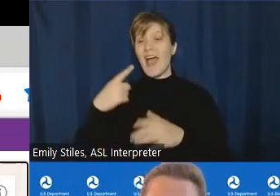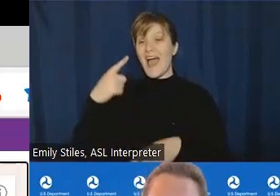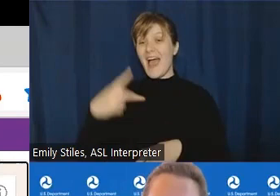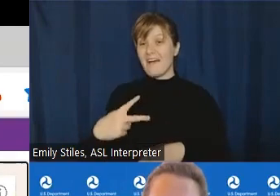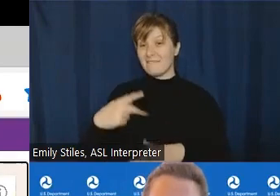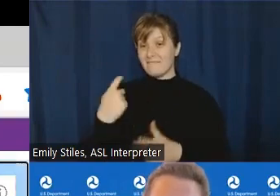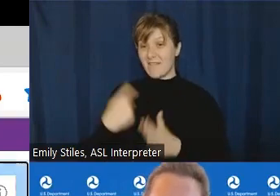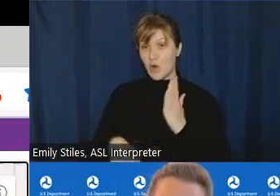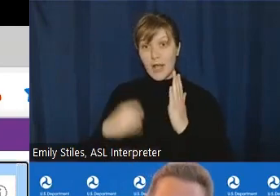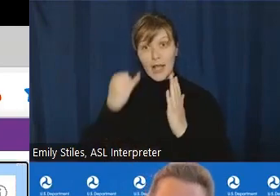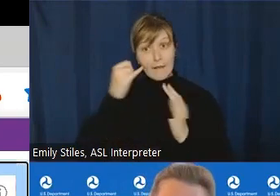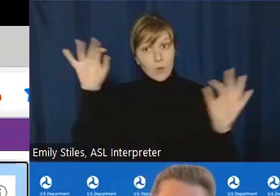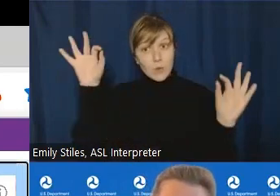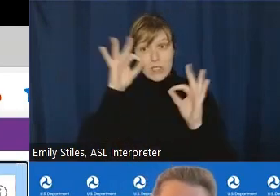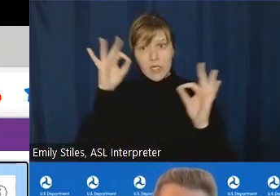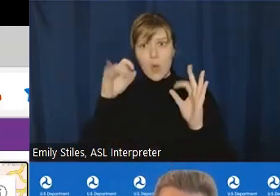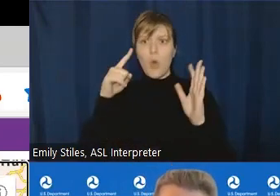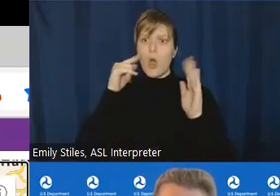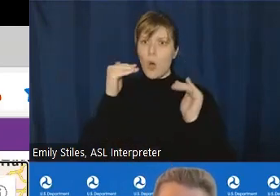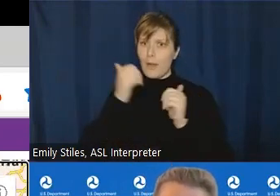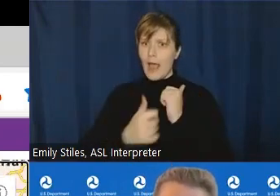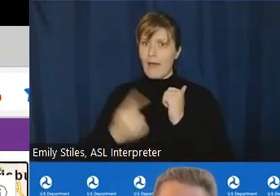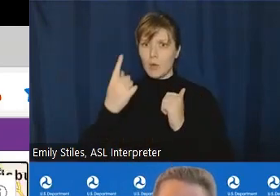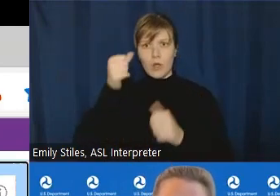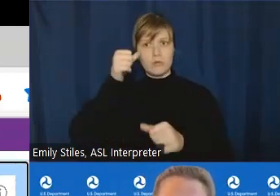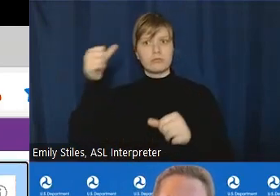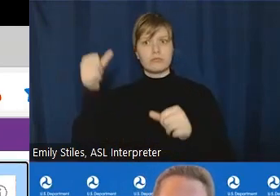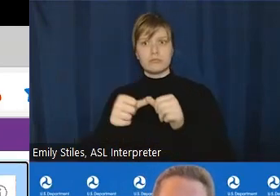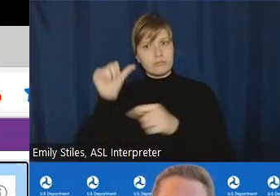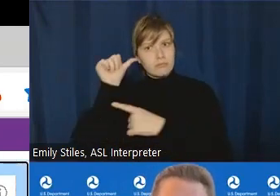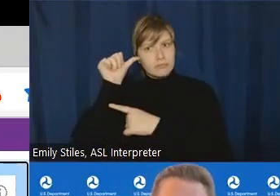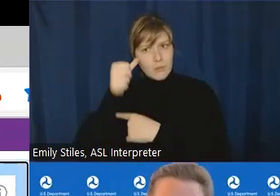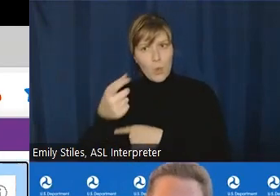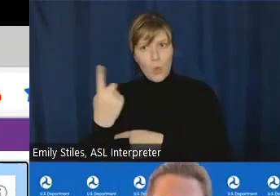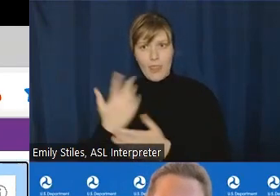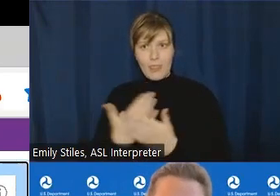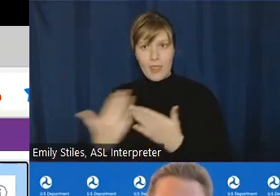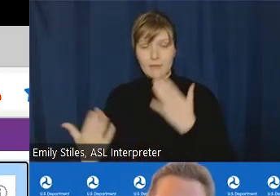I want everyone to leave here today with at least one thing: if there is fixed route transit